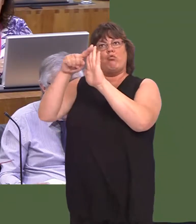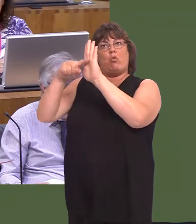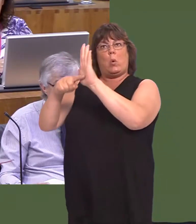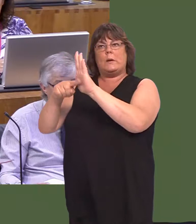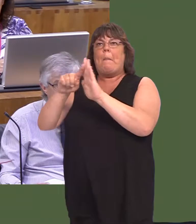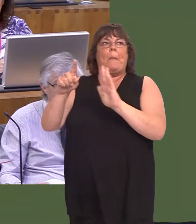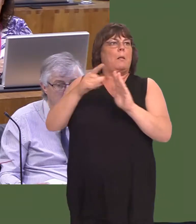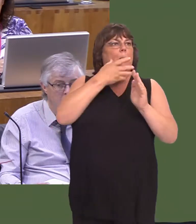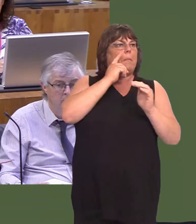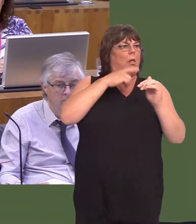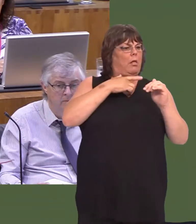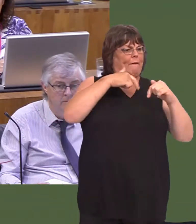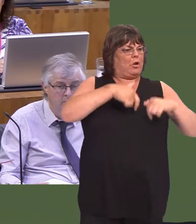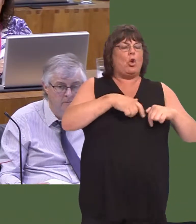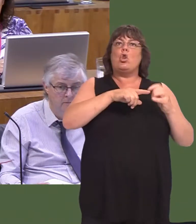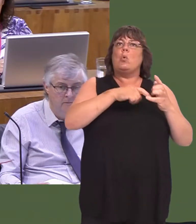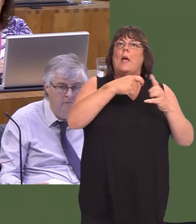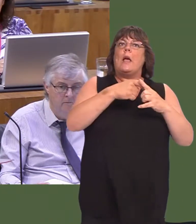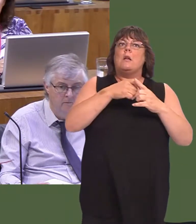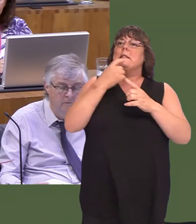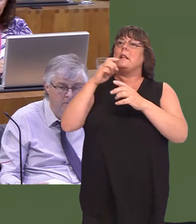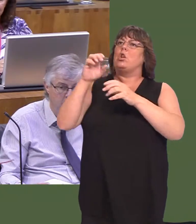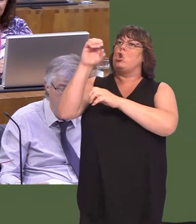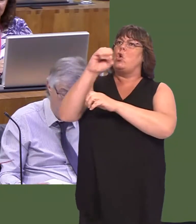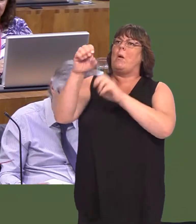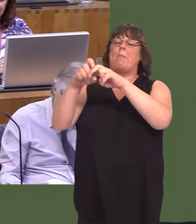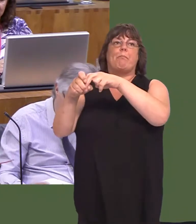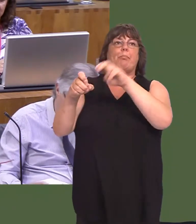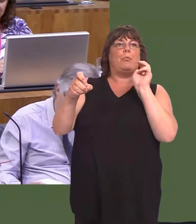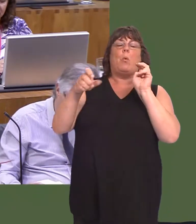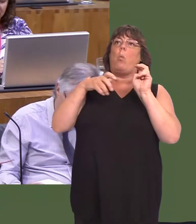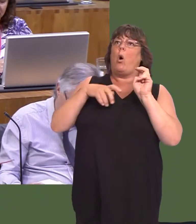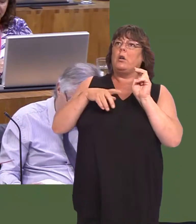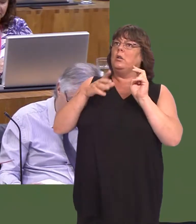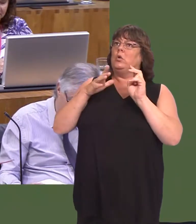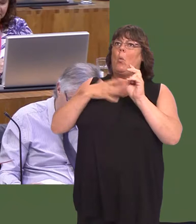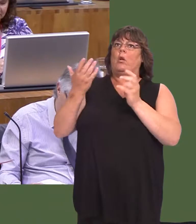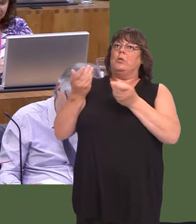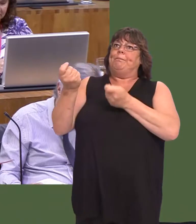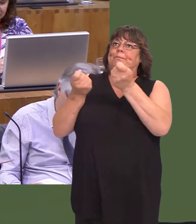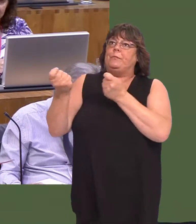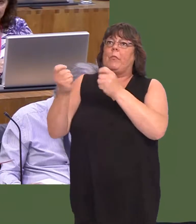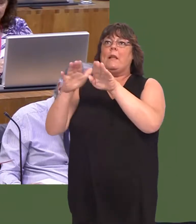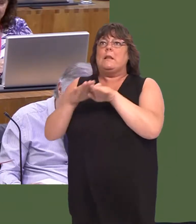The people of the UK have said they donít want to be part of the EU and, therefore, donít want to have a say in the way the market operates. That doesnít mean we canít have access to the single market.